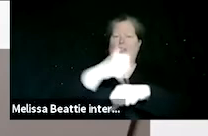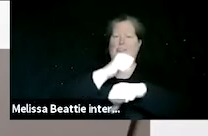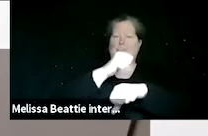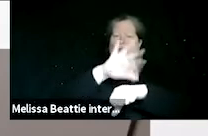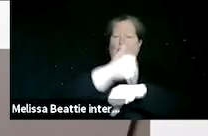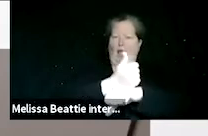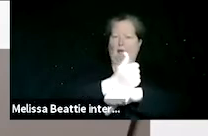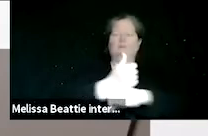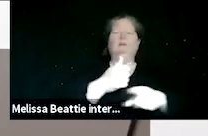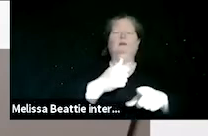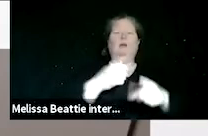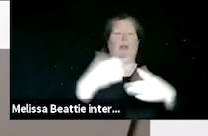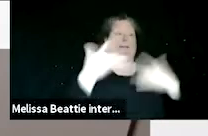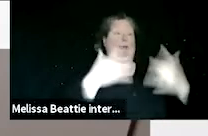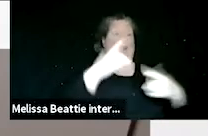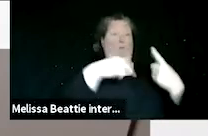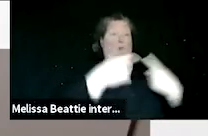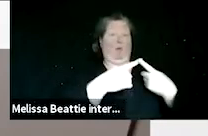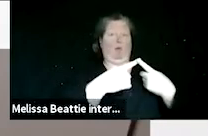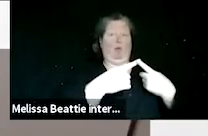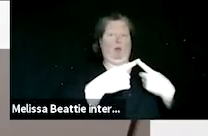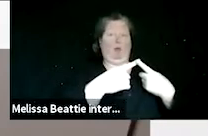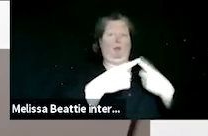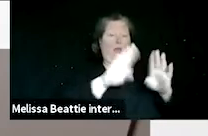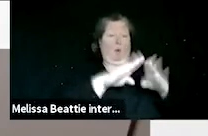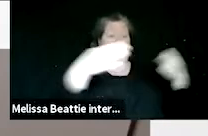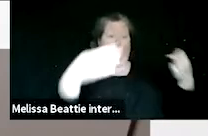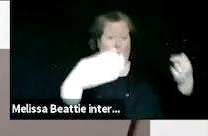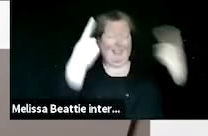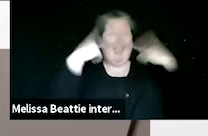not so excited when they realized there were more puzzles within the Lockbox to work through